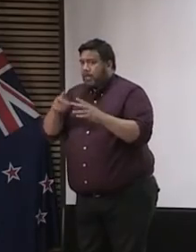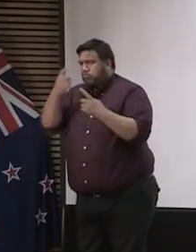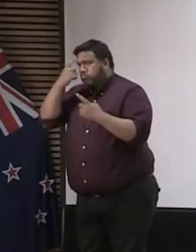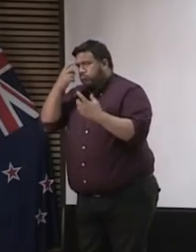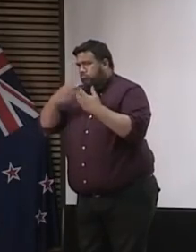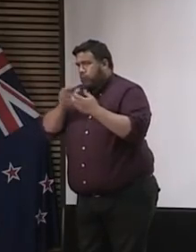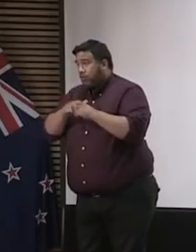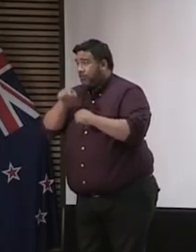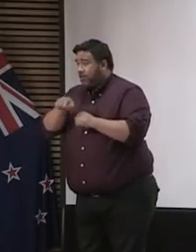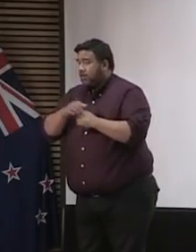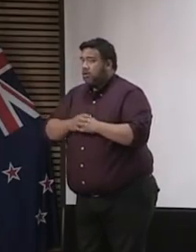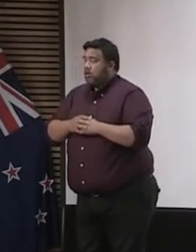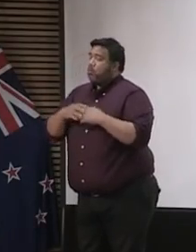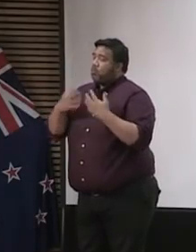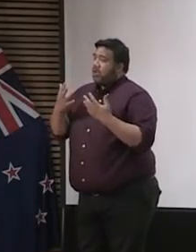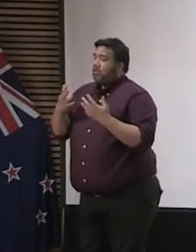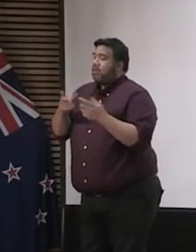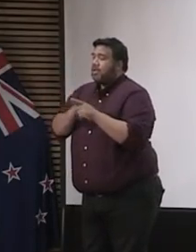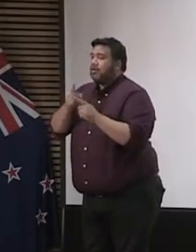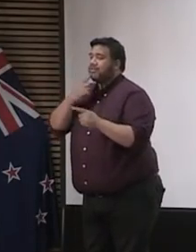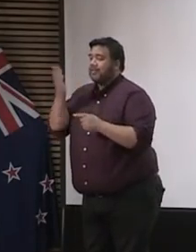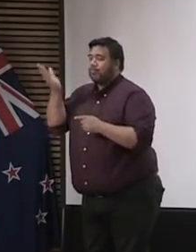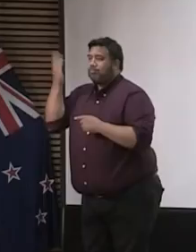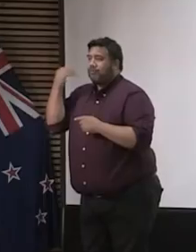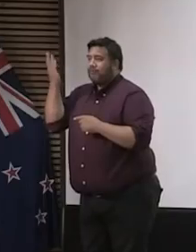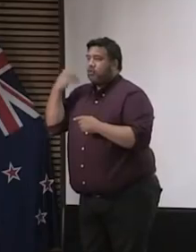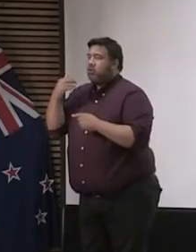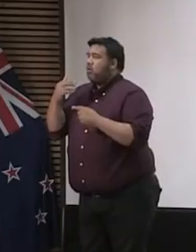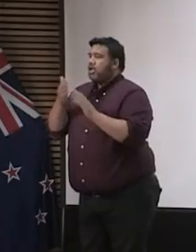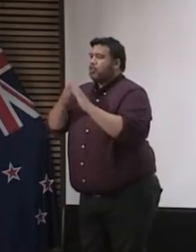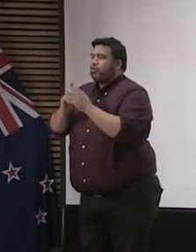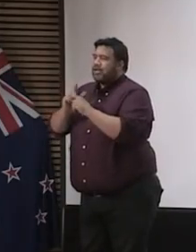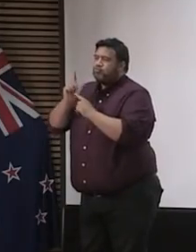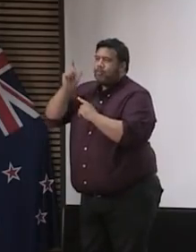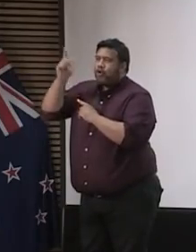my opening remarksthat actually in particular insome of those remotecommunities in Tairawhiti,